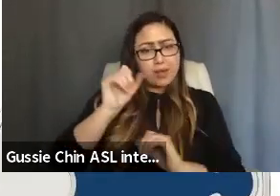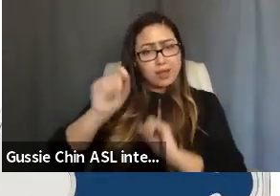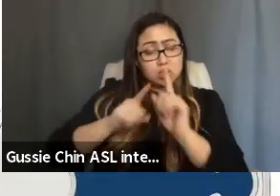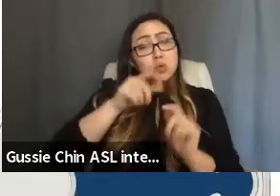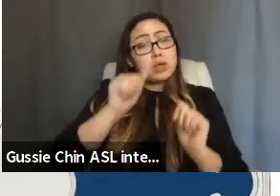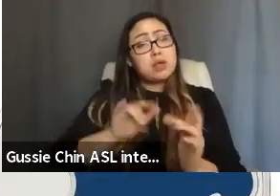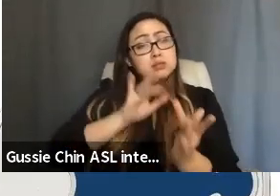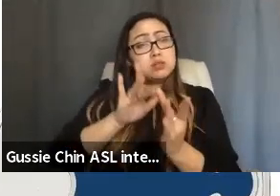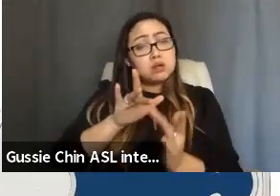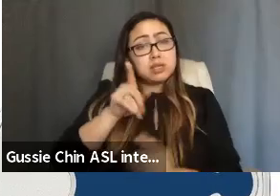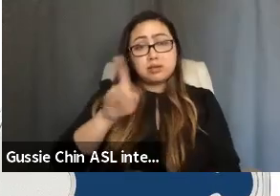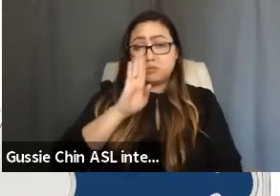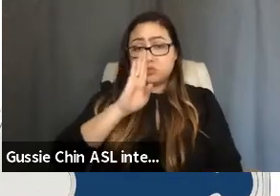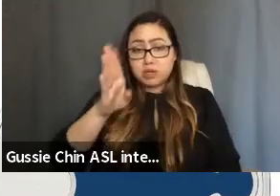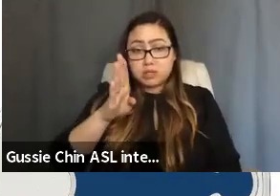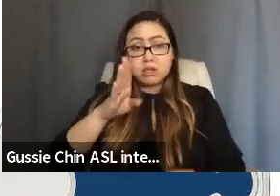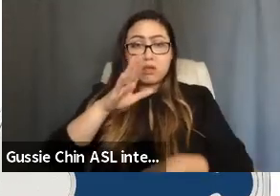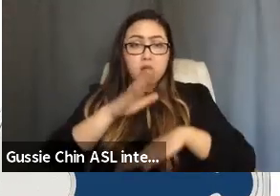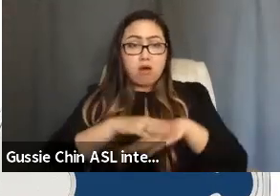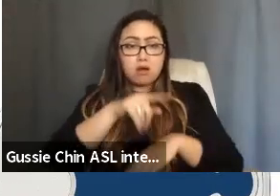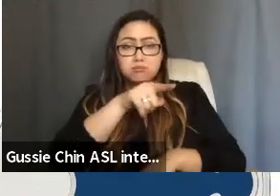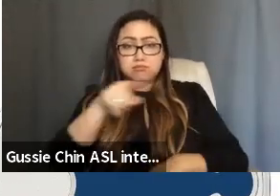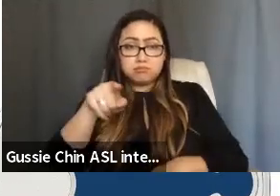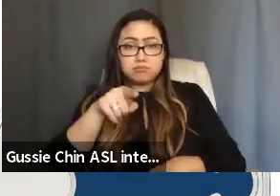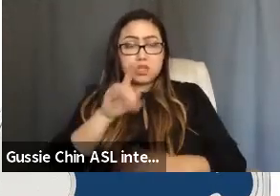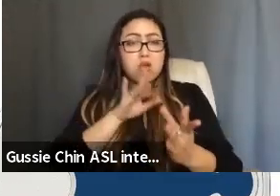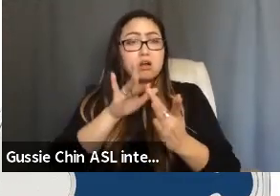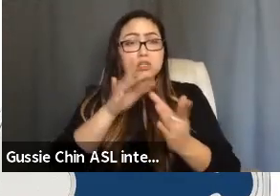them there on the screen. You've got your contact information for them on the screen,